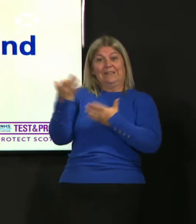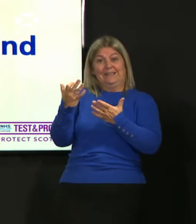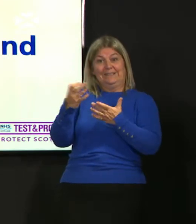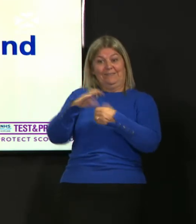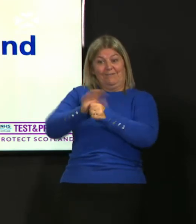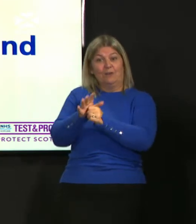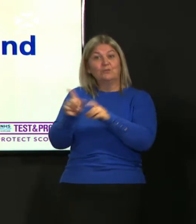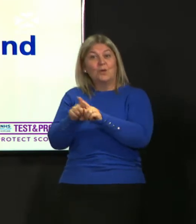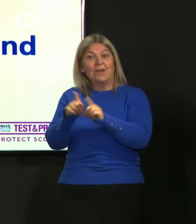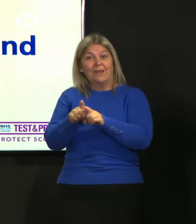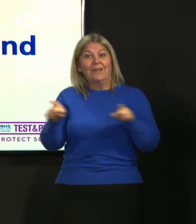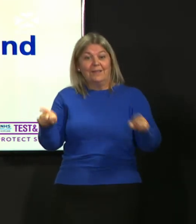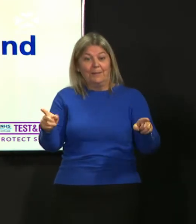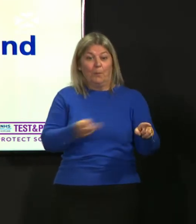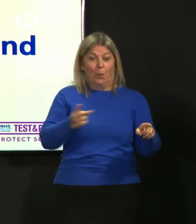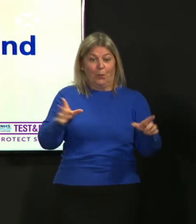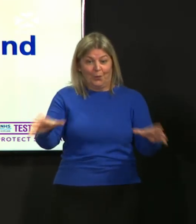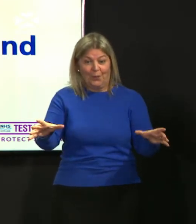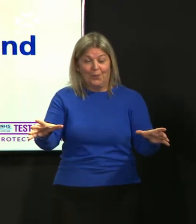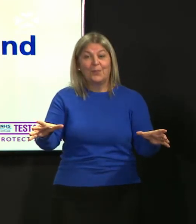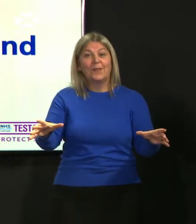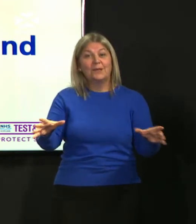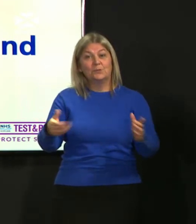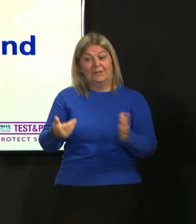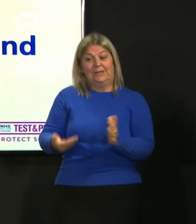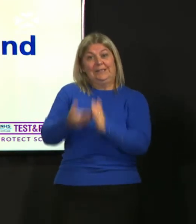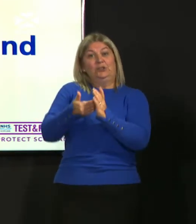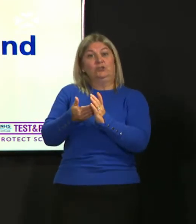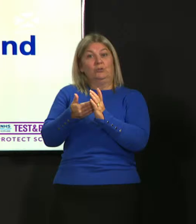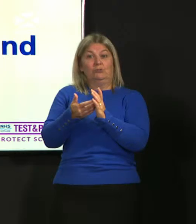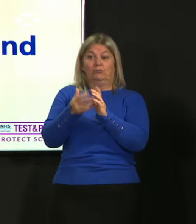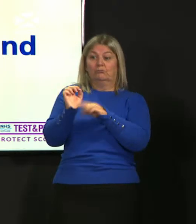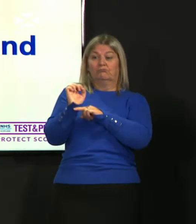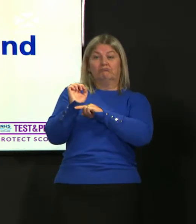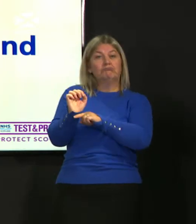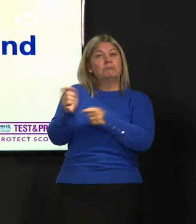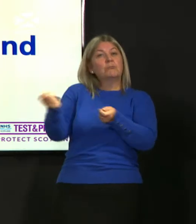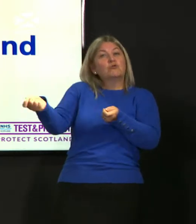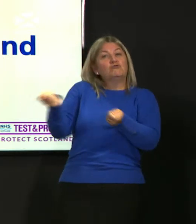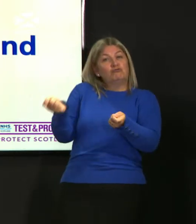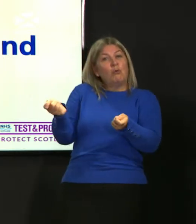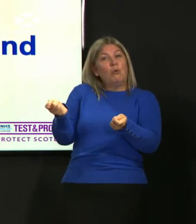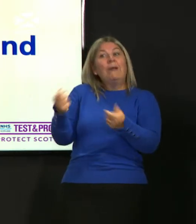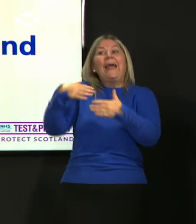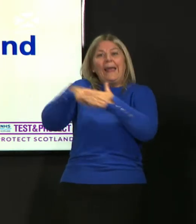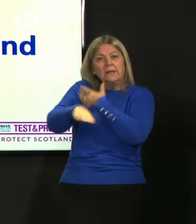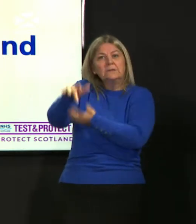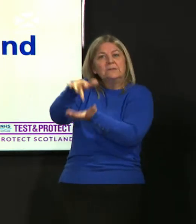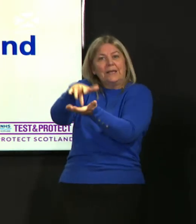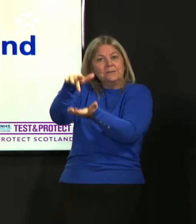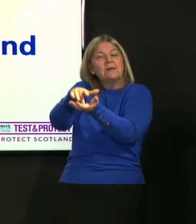that we need additional infection prevention and control measures. So we can't have large